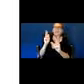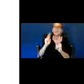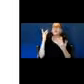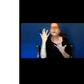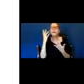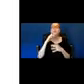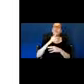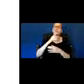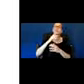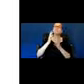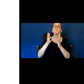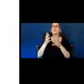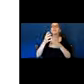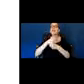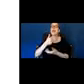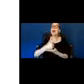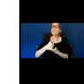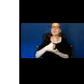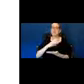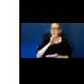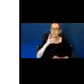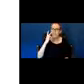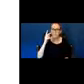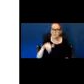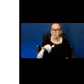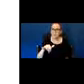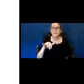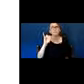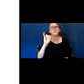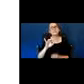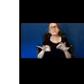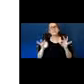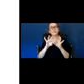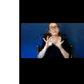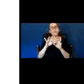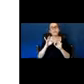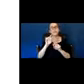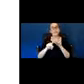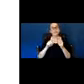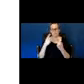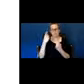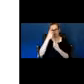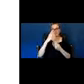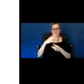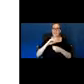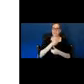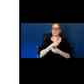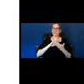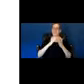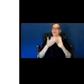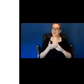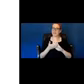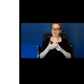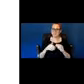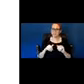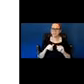when we're trying to answer that in our communities. The World Health Organization has six pillars of quality assurance.